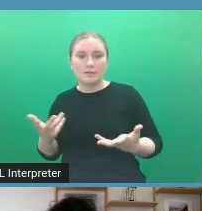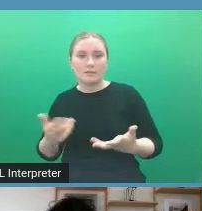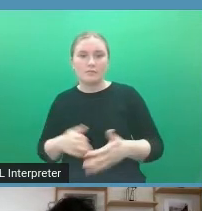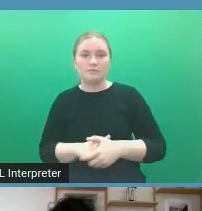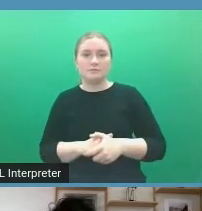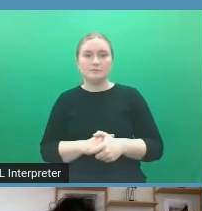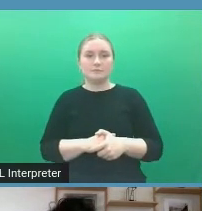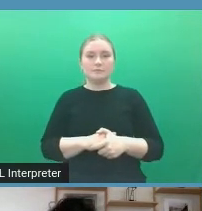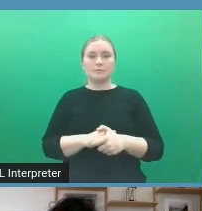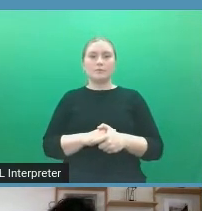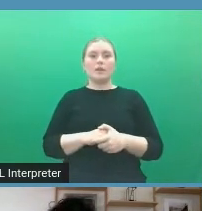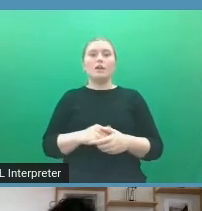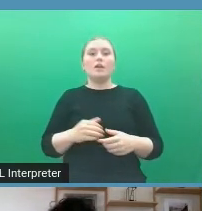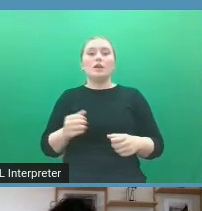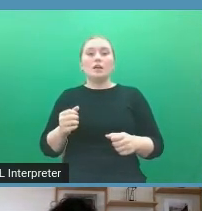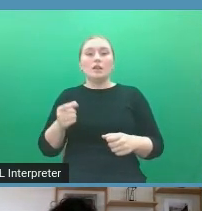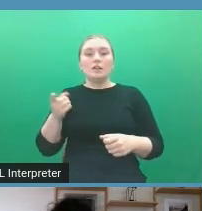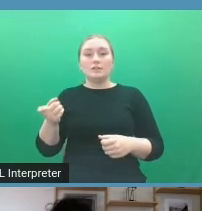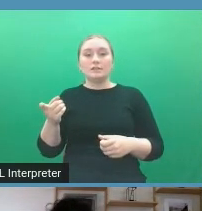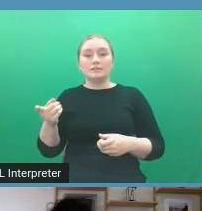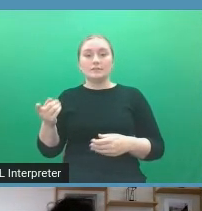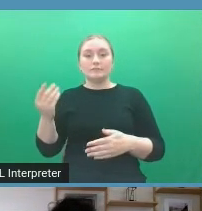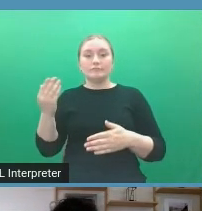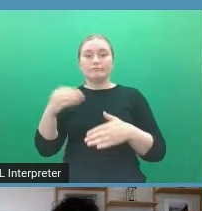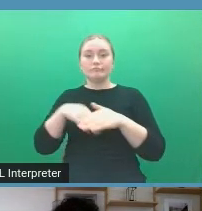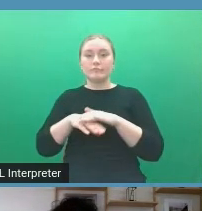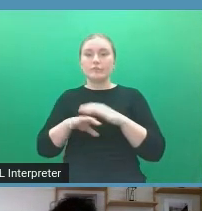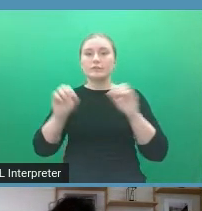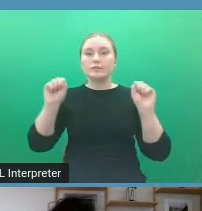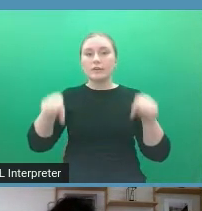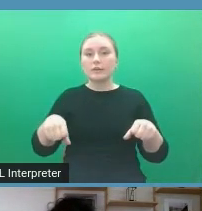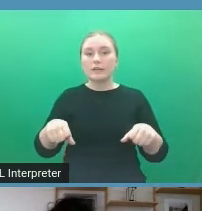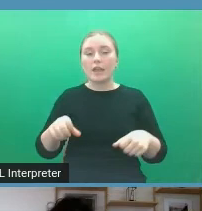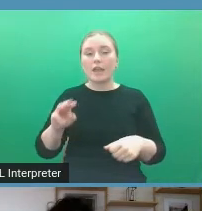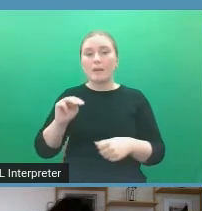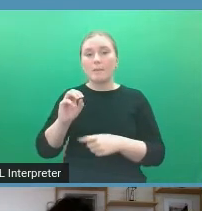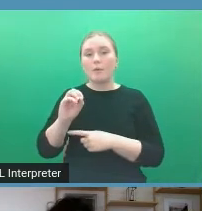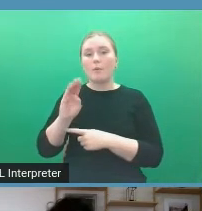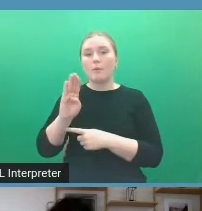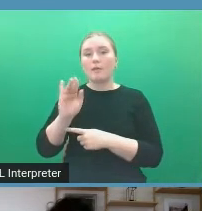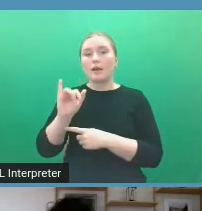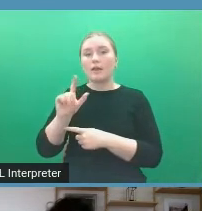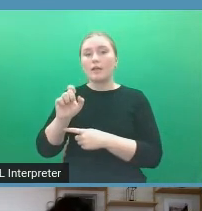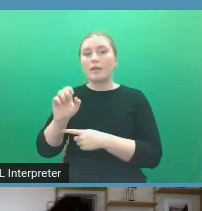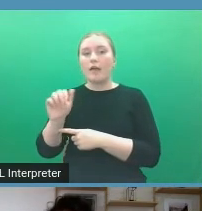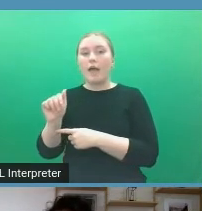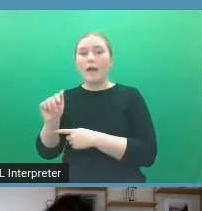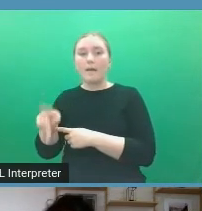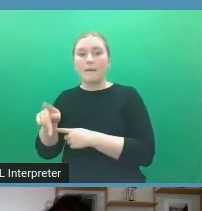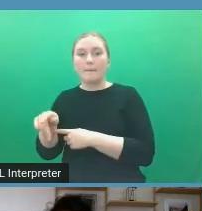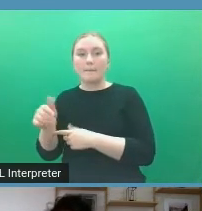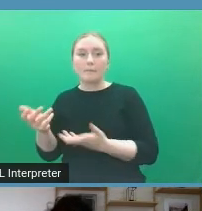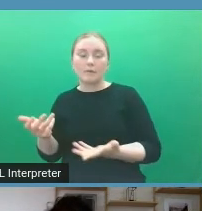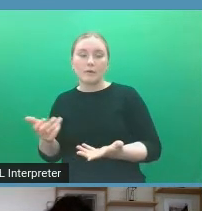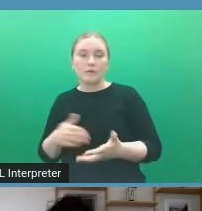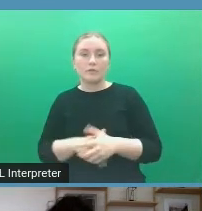the mobile app. You know if we have the rights, the rights like the copyright to be able to do so,